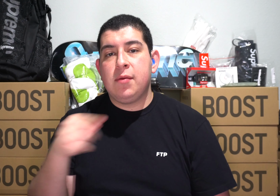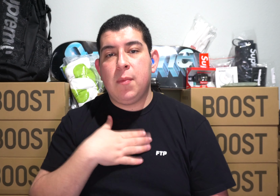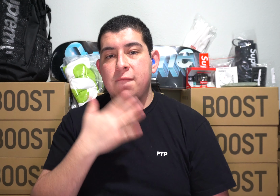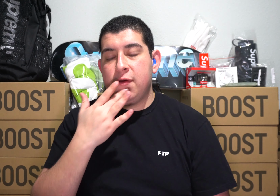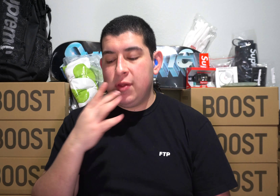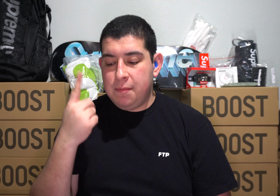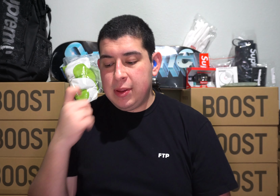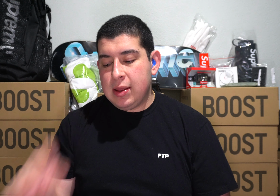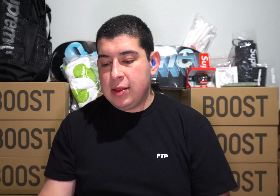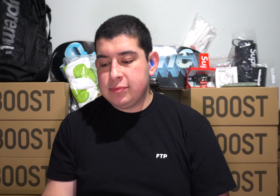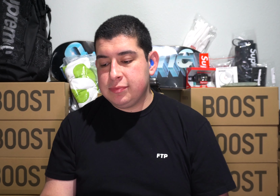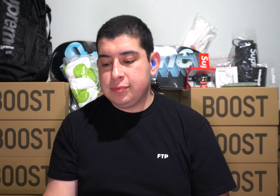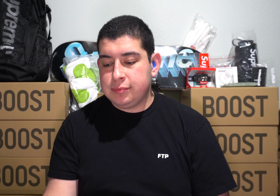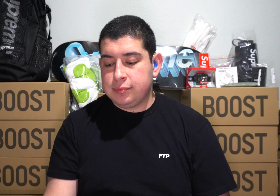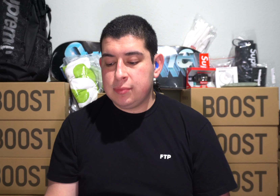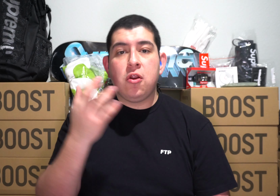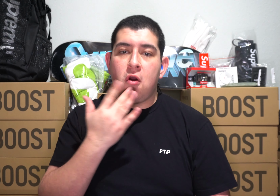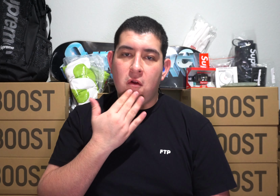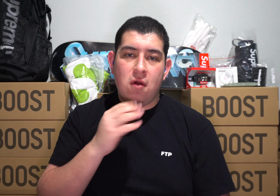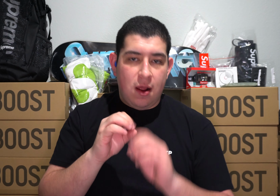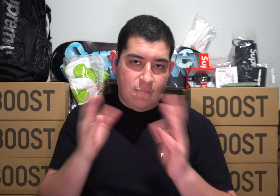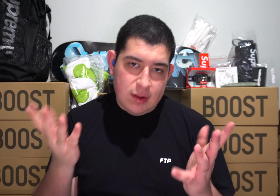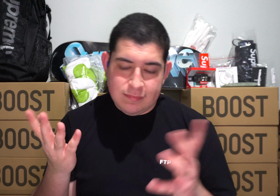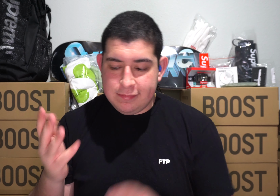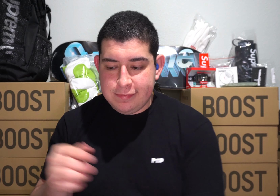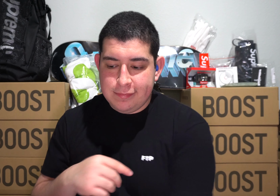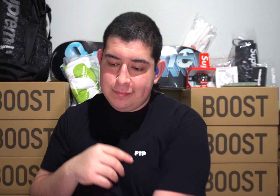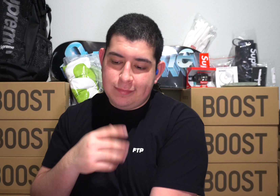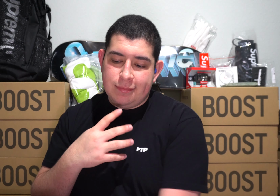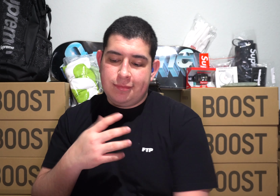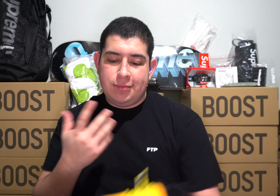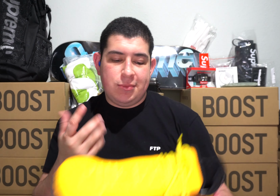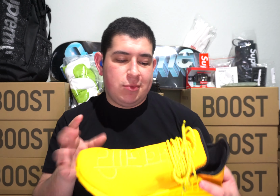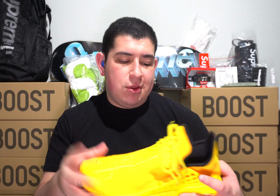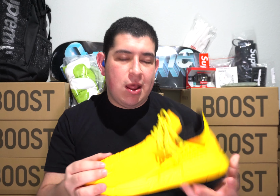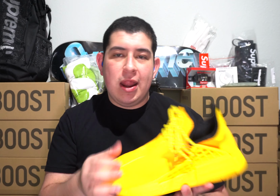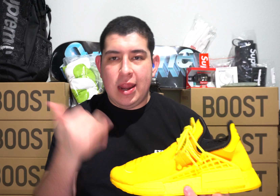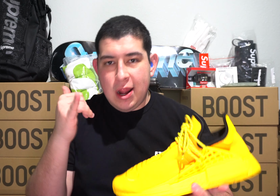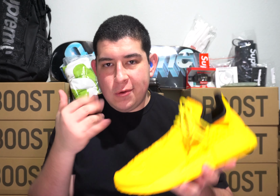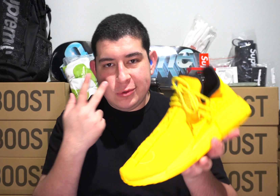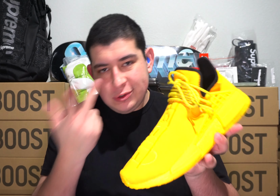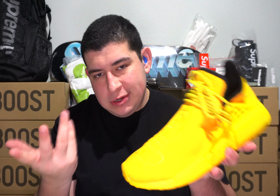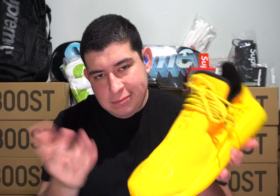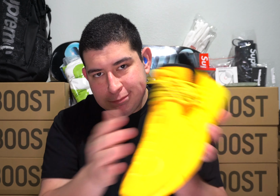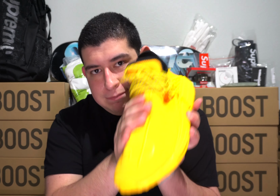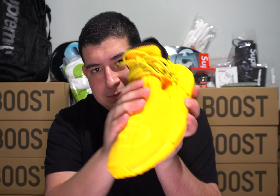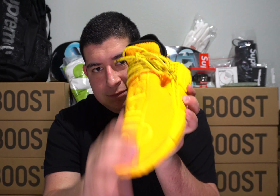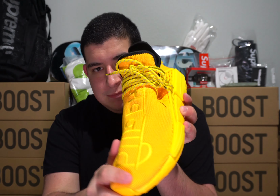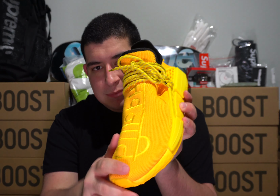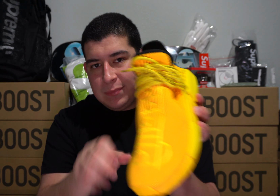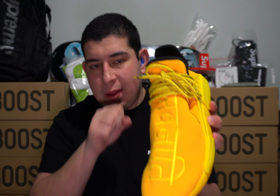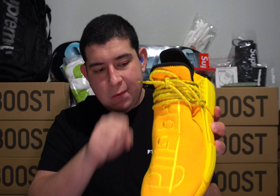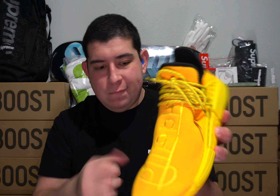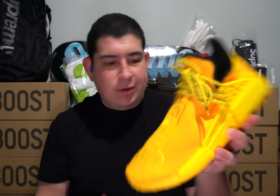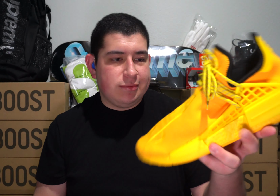It is my favorite! I love its color, obviously. Yellow.